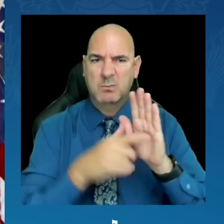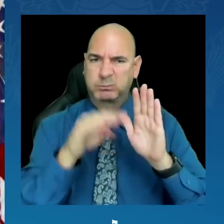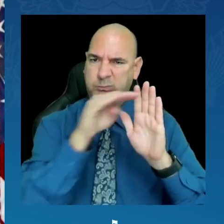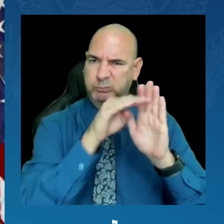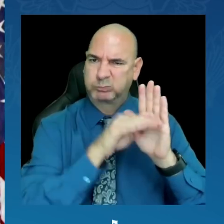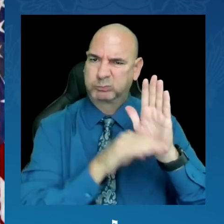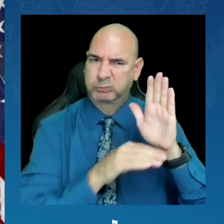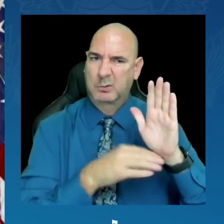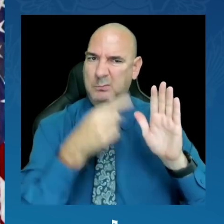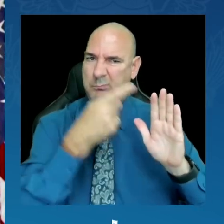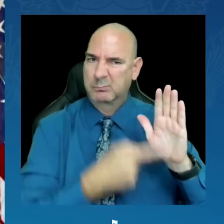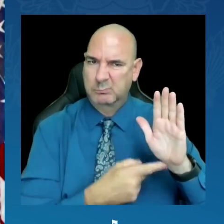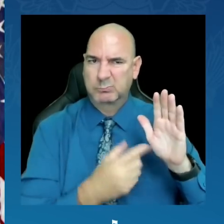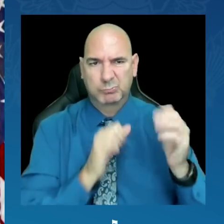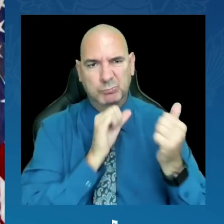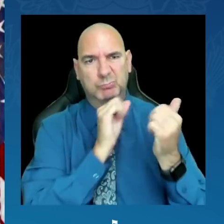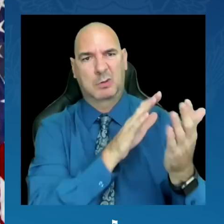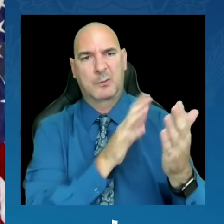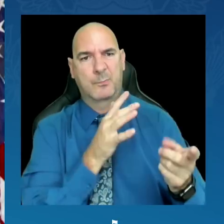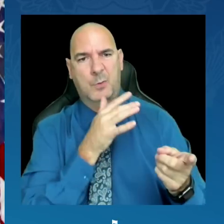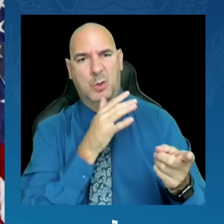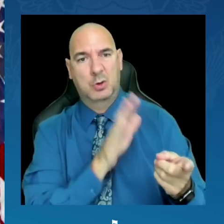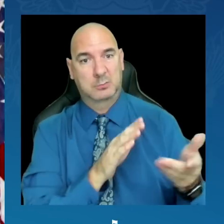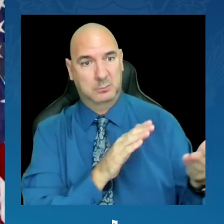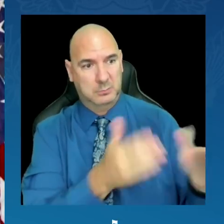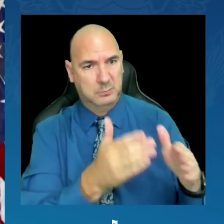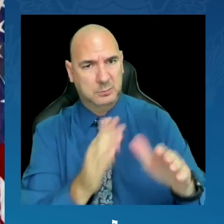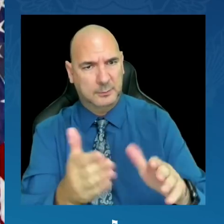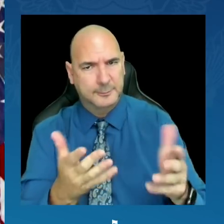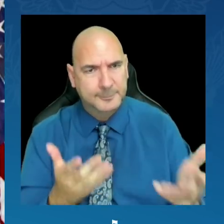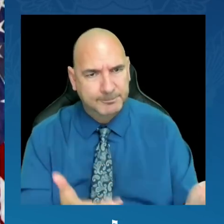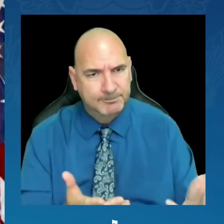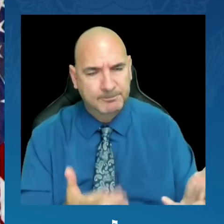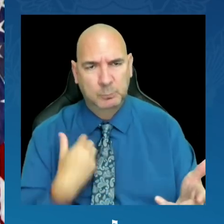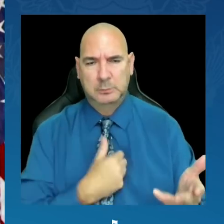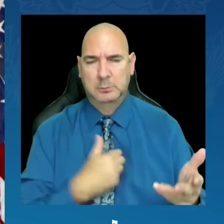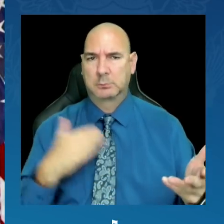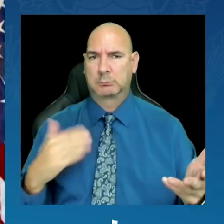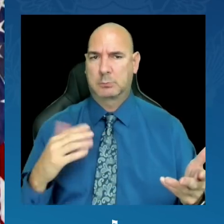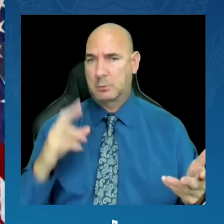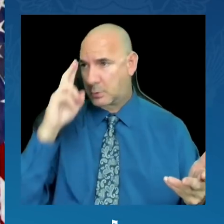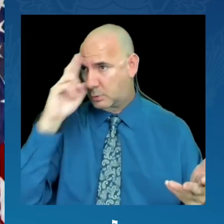And I was so honored to partner with then Senator Kamala Harris